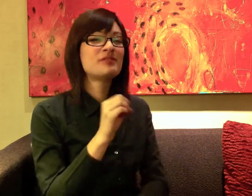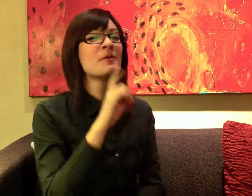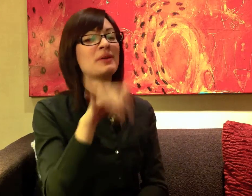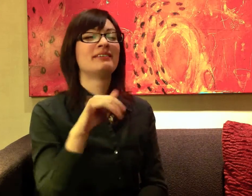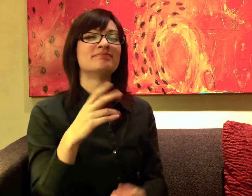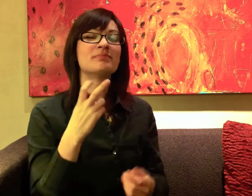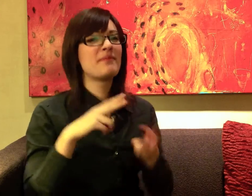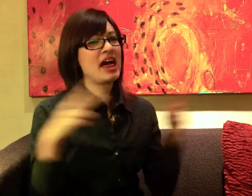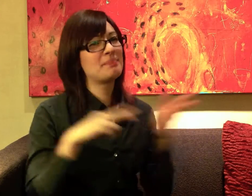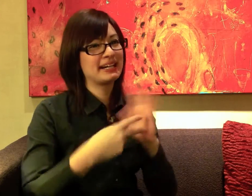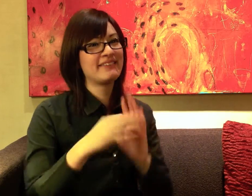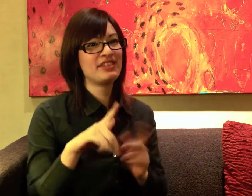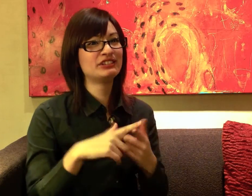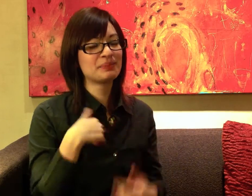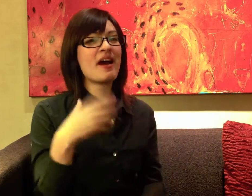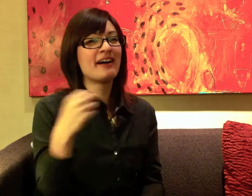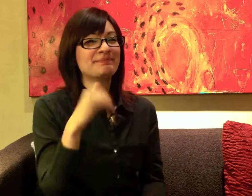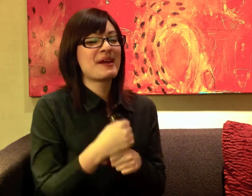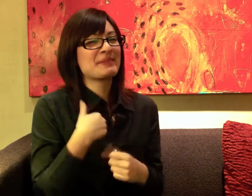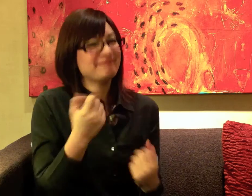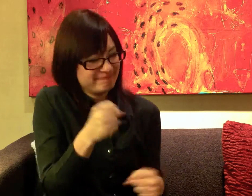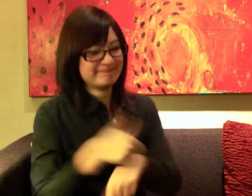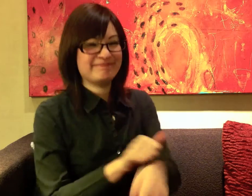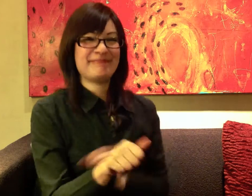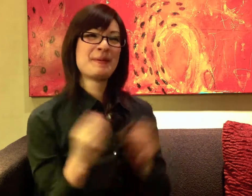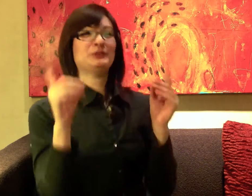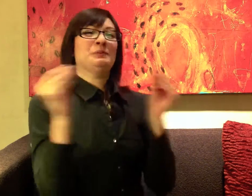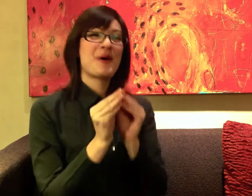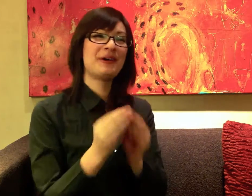It was meaningful in which made me rolled my sleeves and do more!